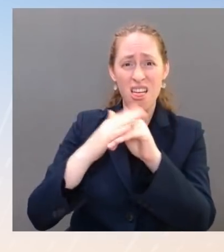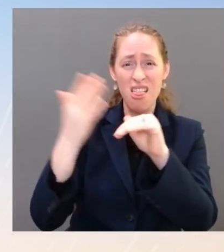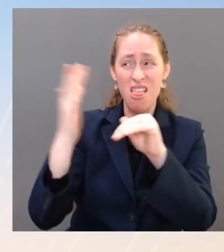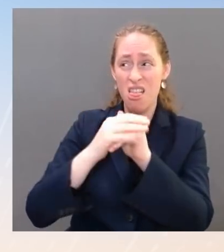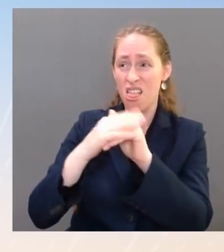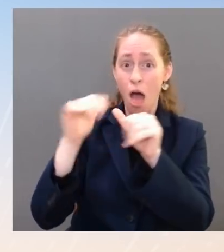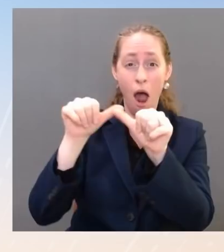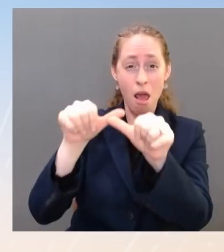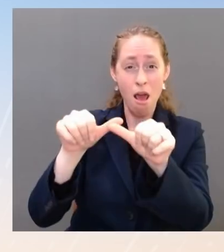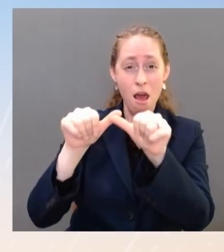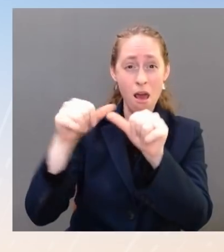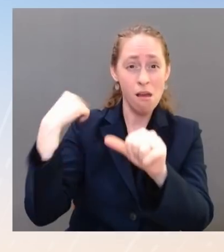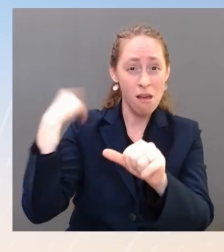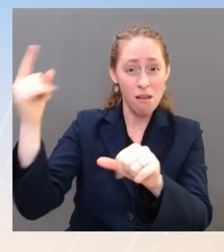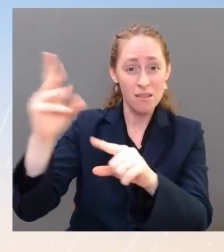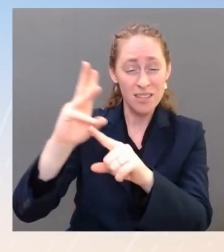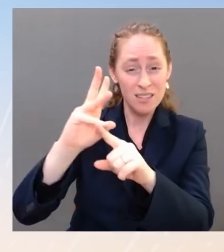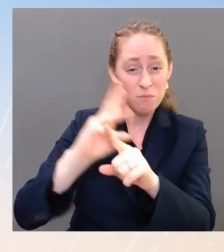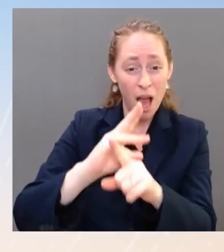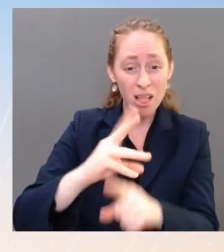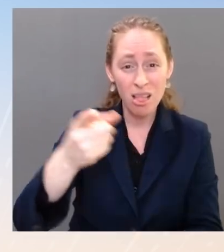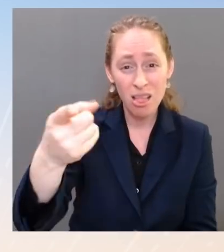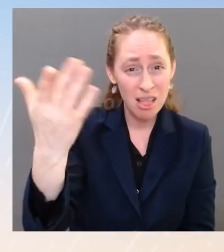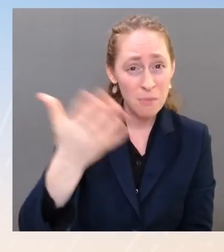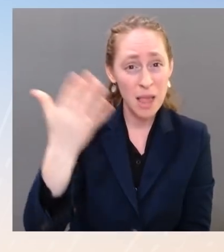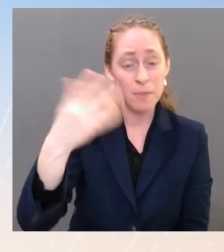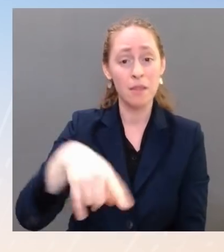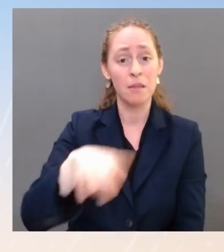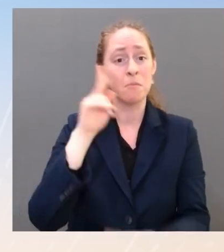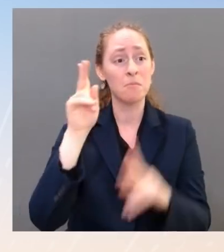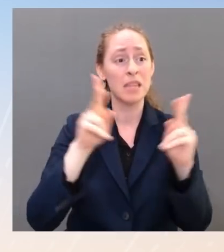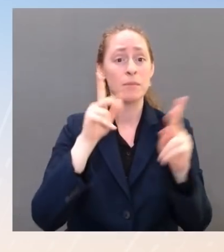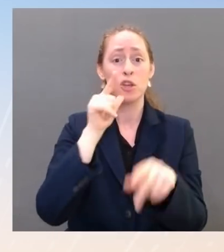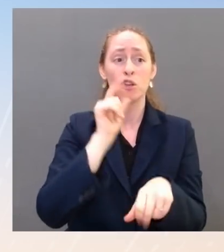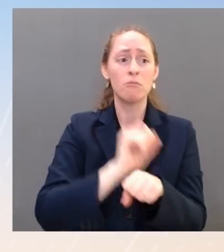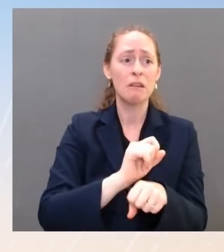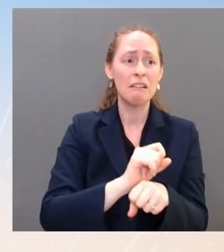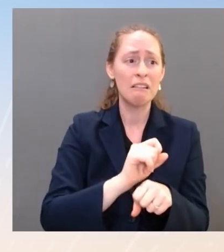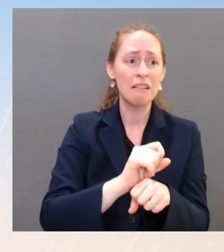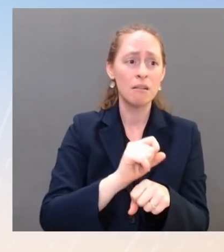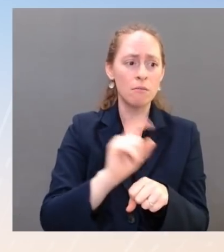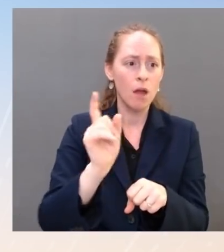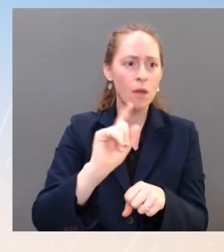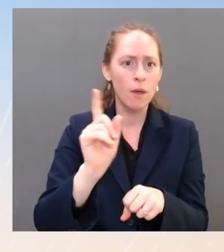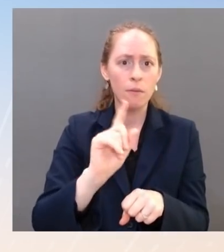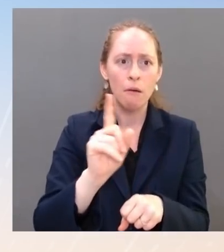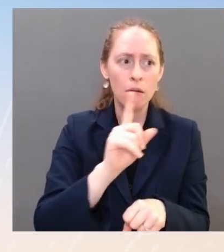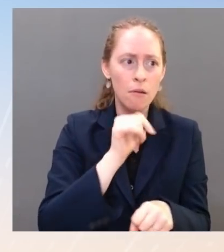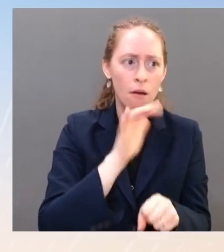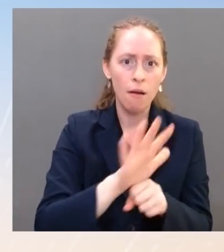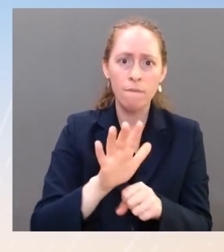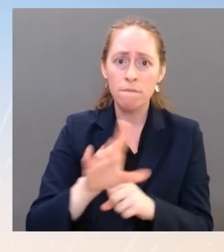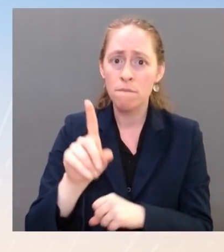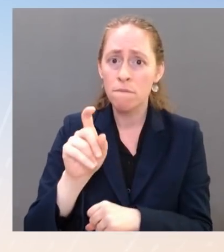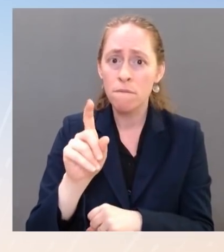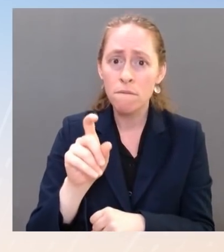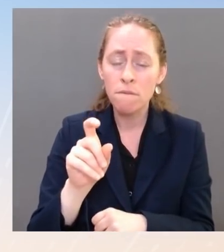or kind of slow return to work and some of the processing where you have distributed money, how are you seeing those real world